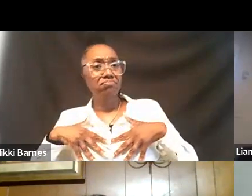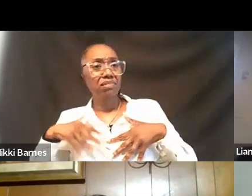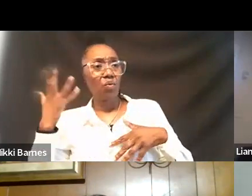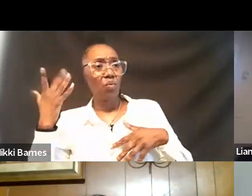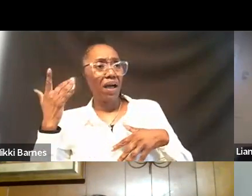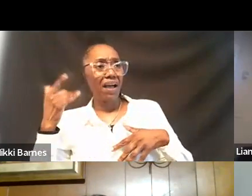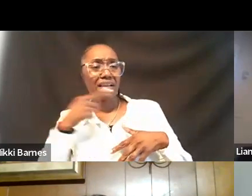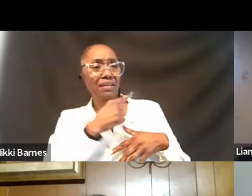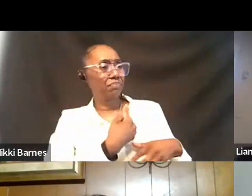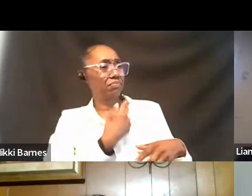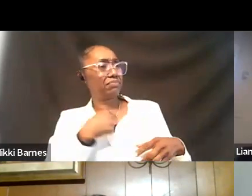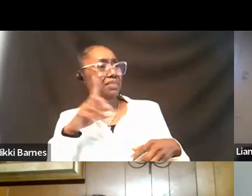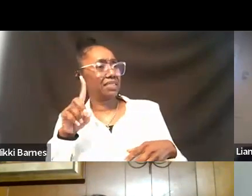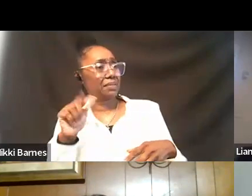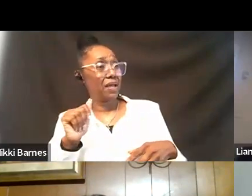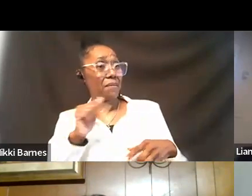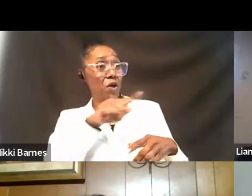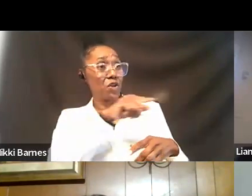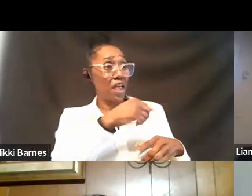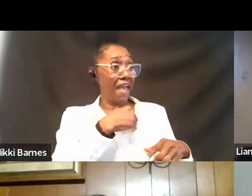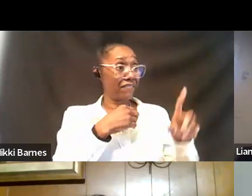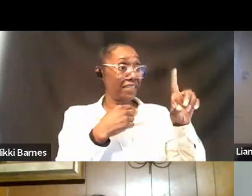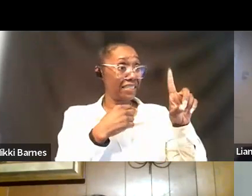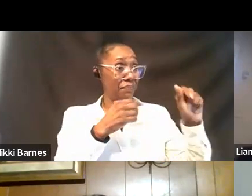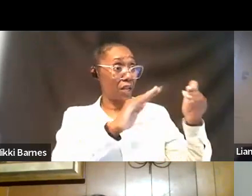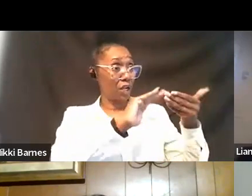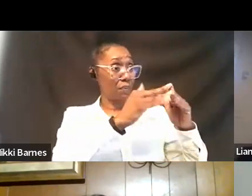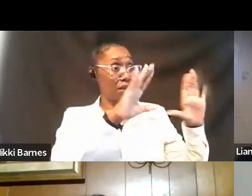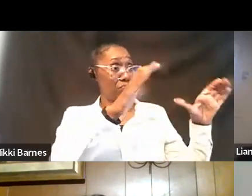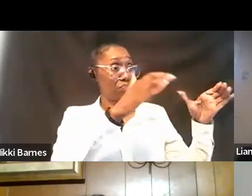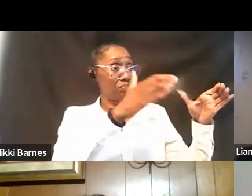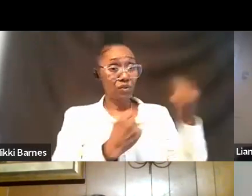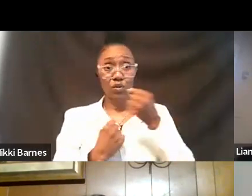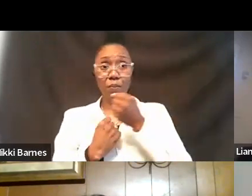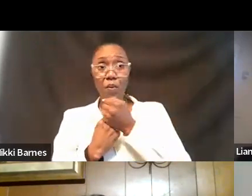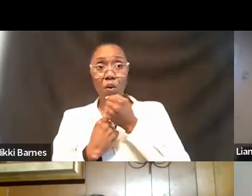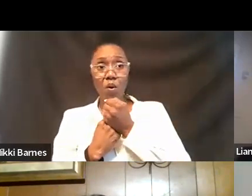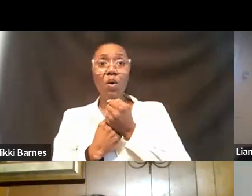Having the community is a really positive aspect.